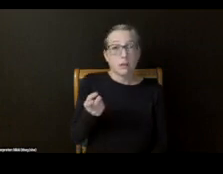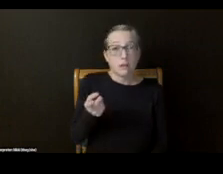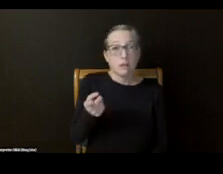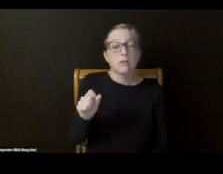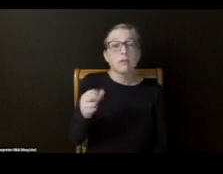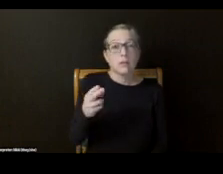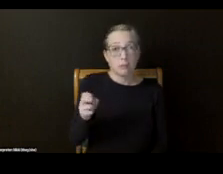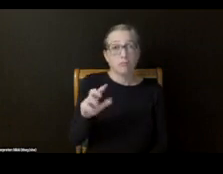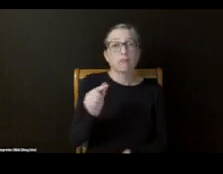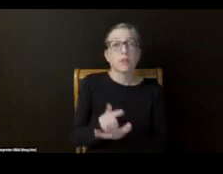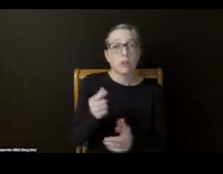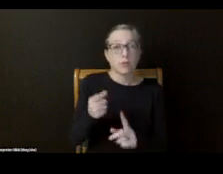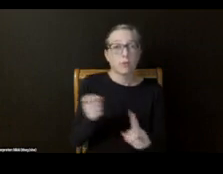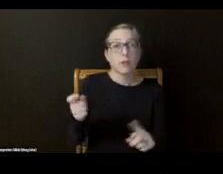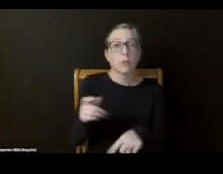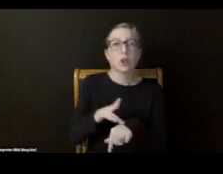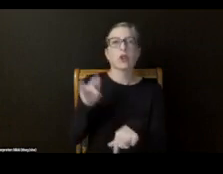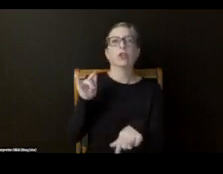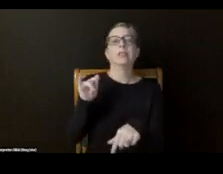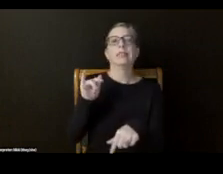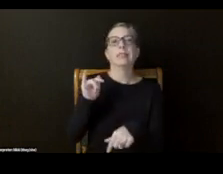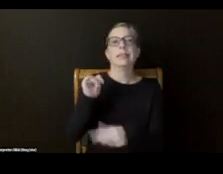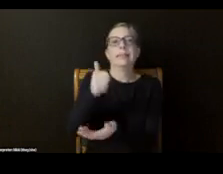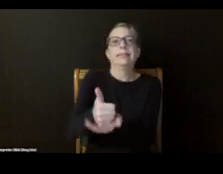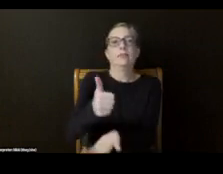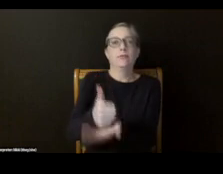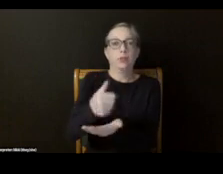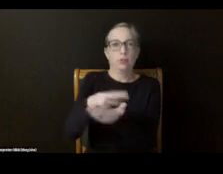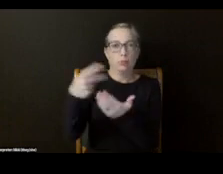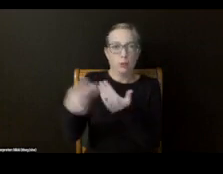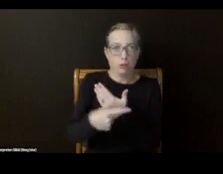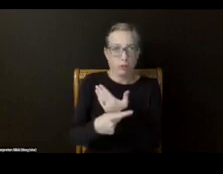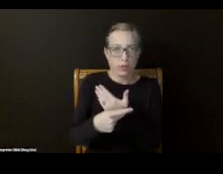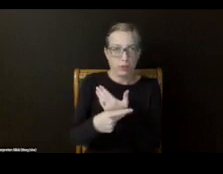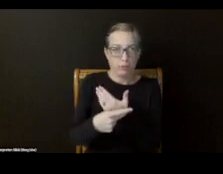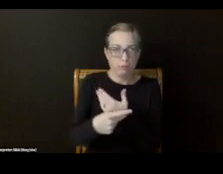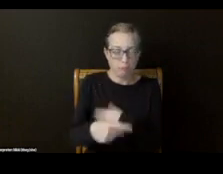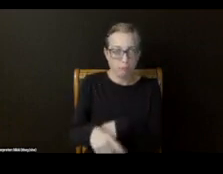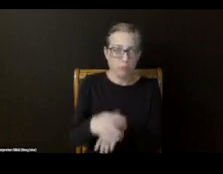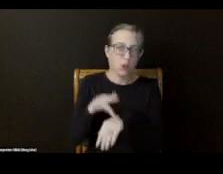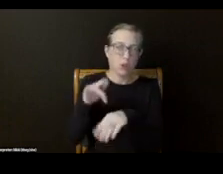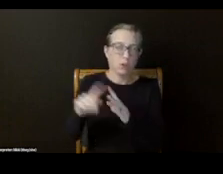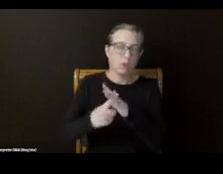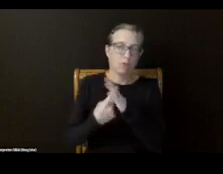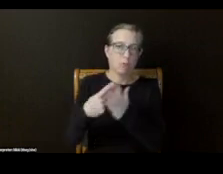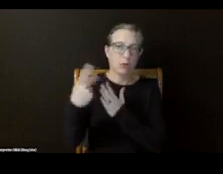and her early Head Start program. And we did the whole transition team,